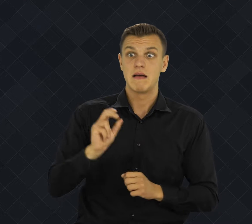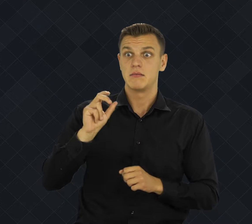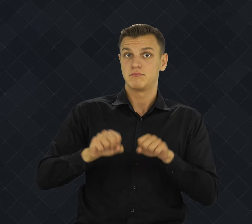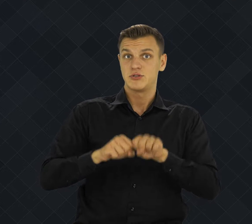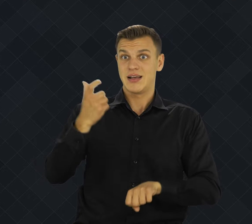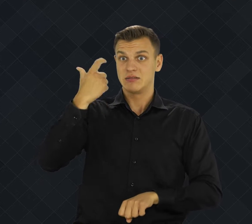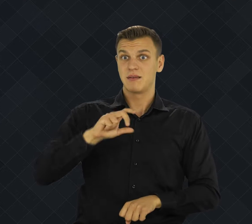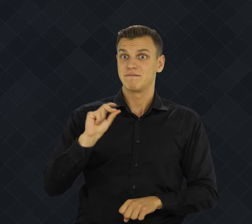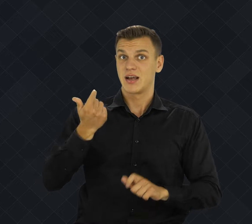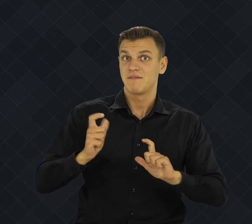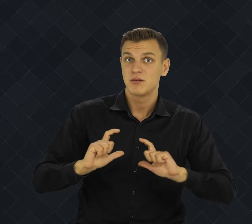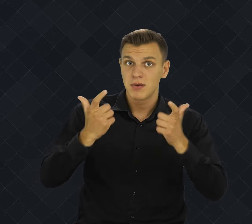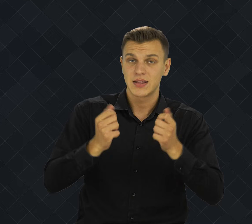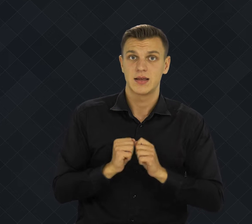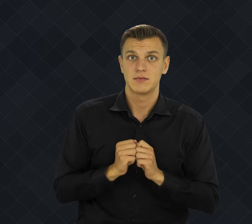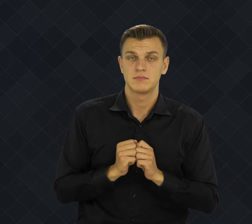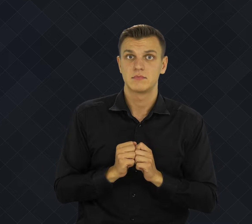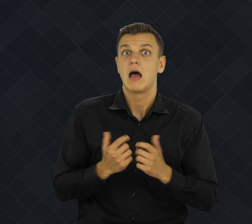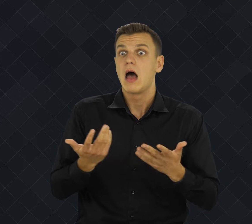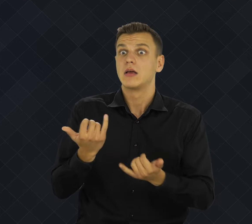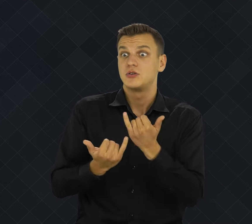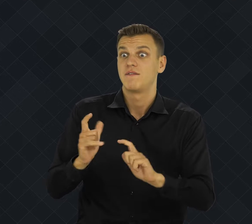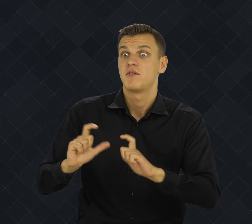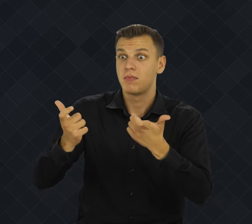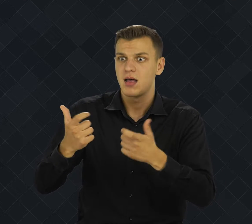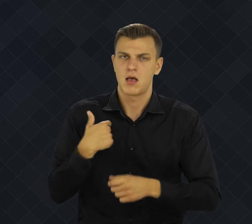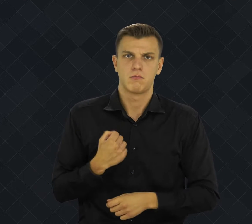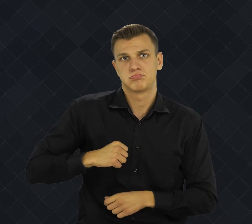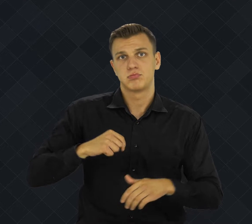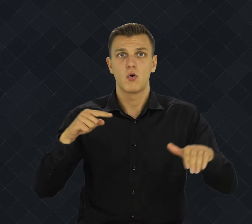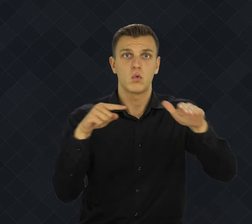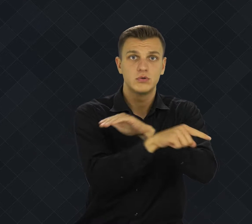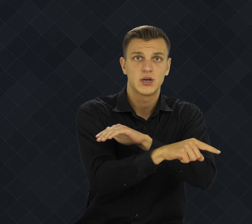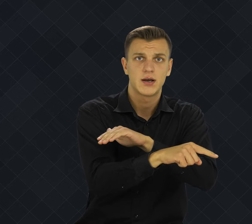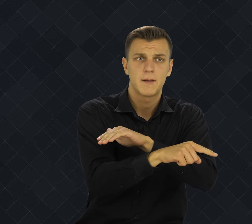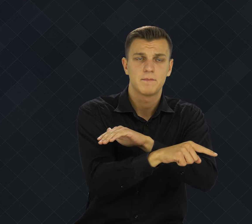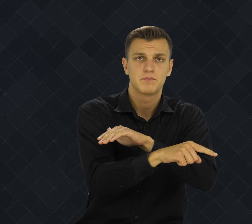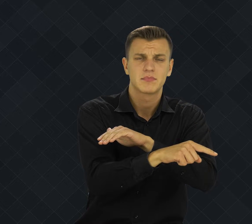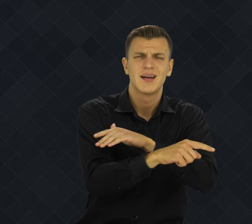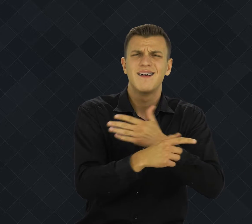creating a traffic hazard, fleeing from a traffic accident.